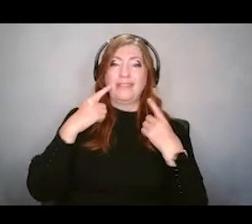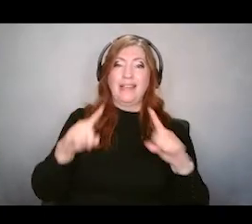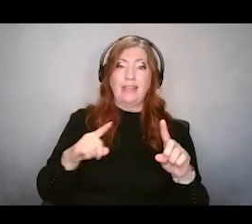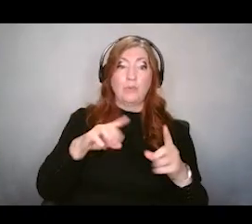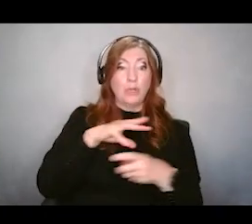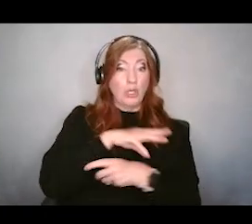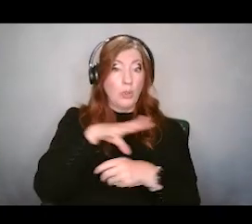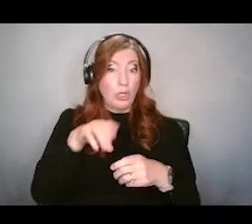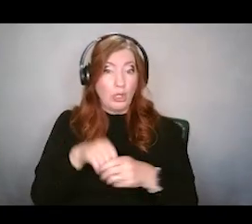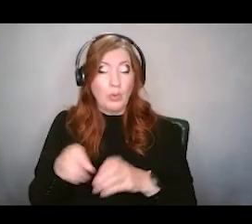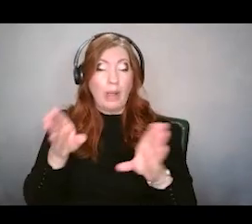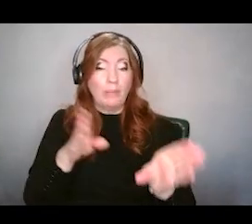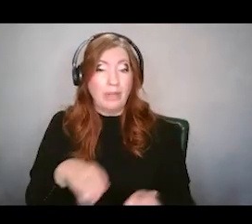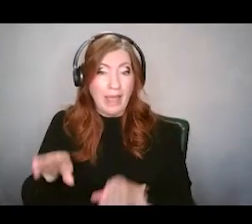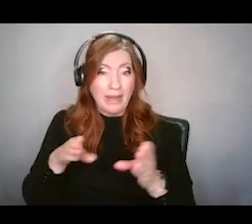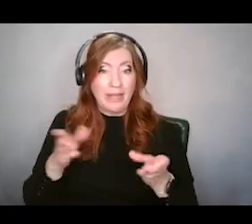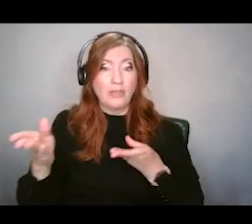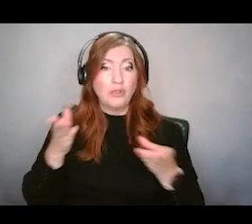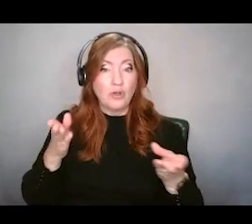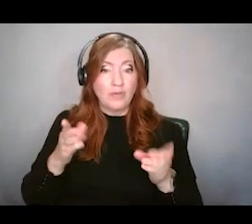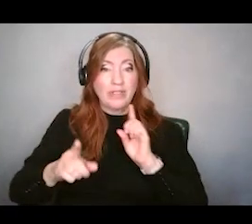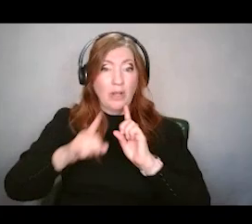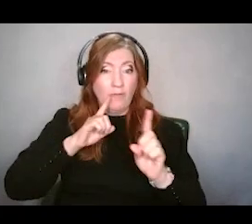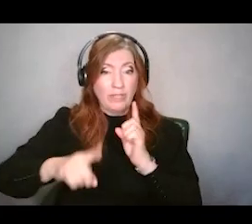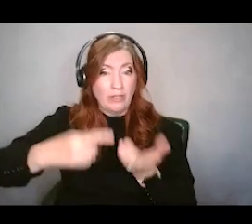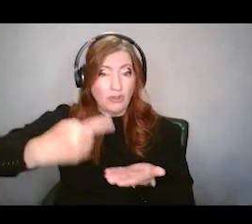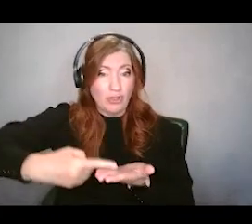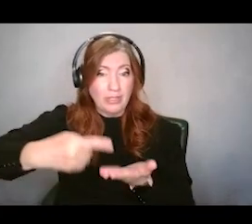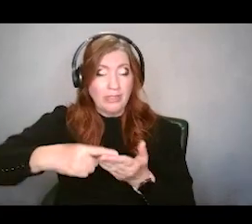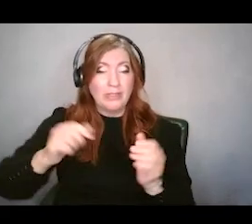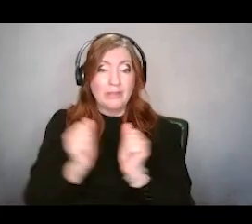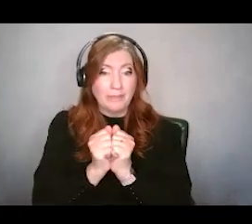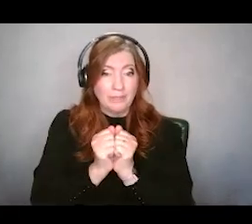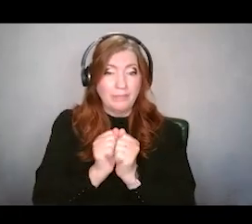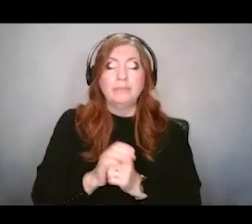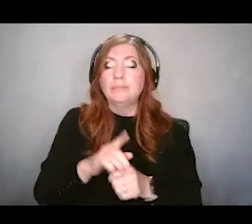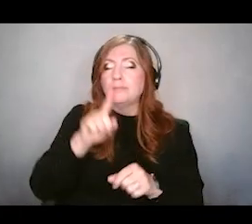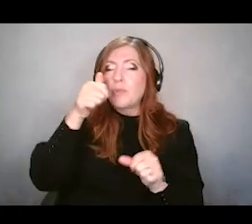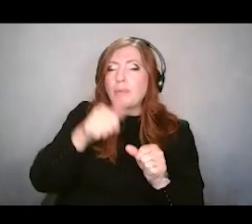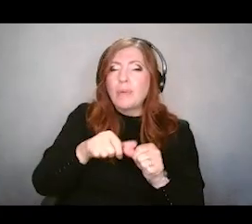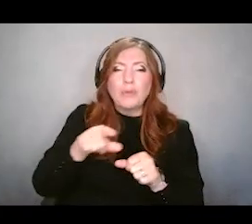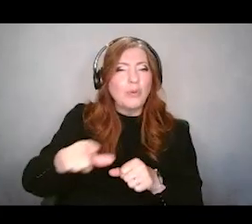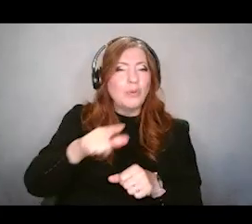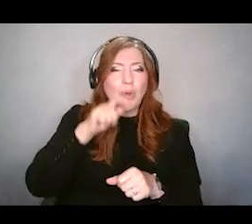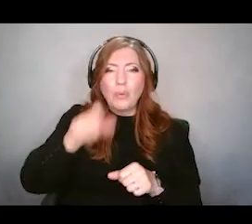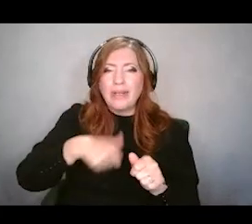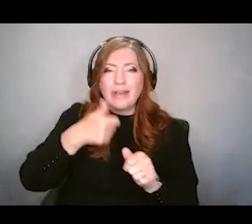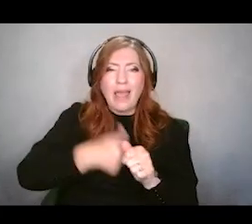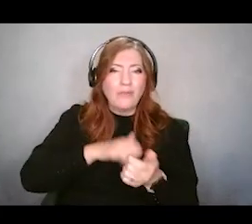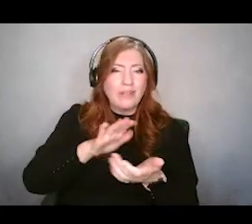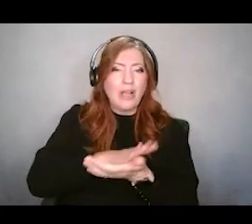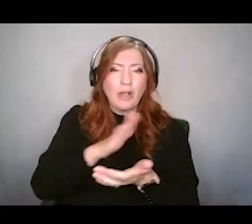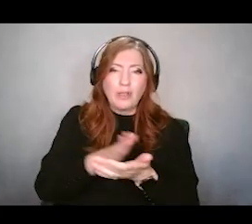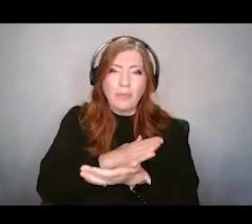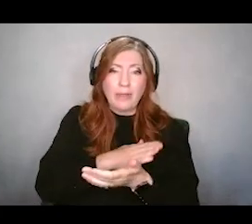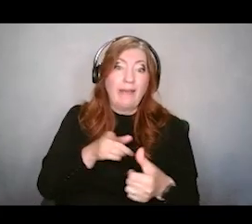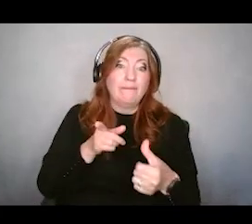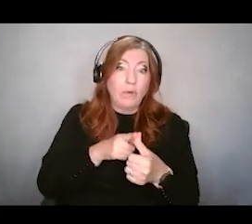conversations. And remember, you don’t need every document up front to get started. If